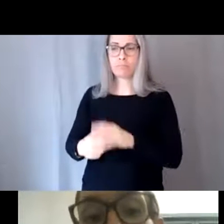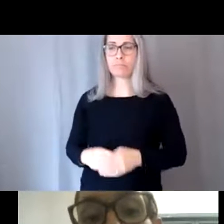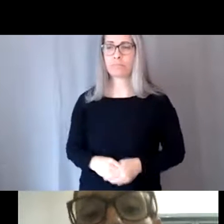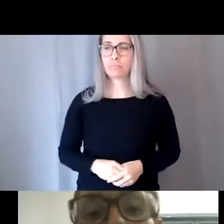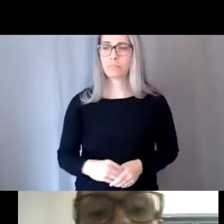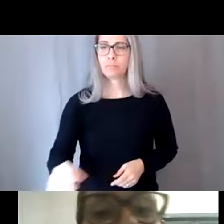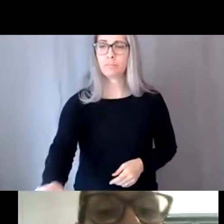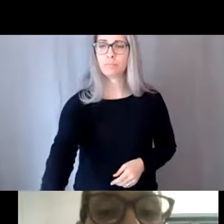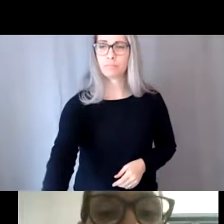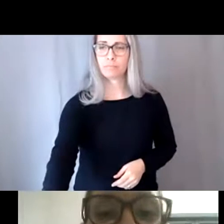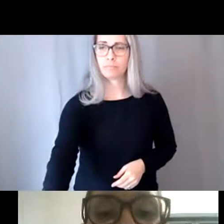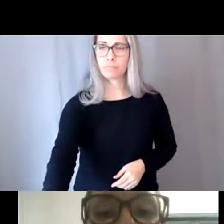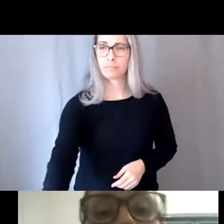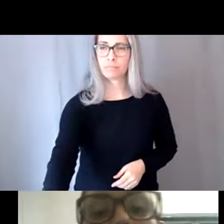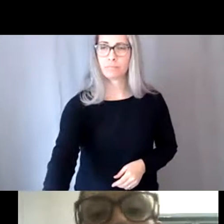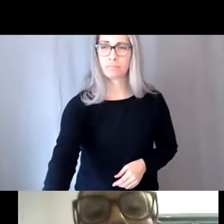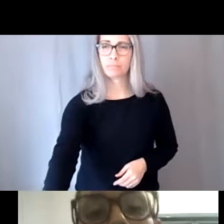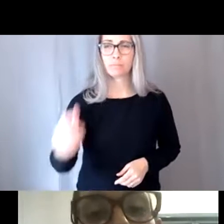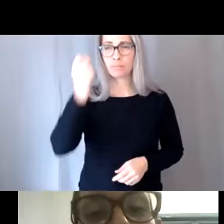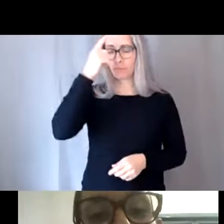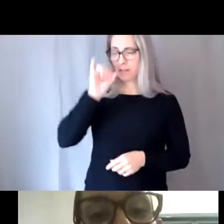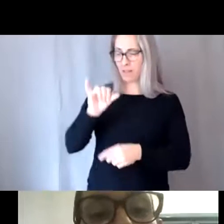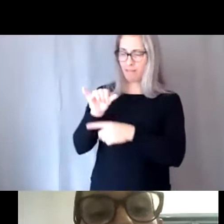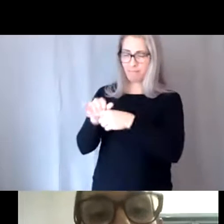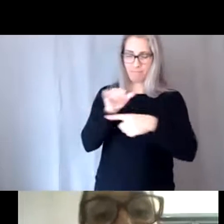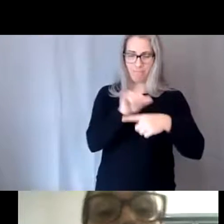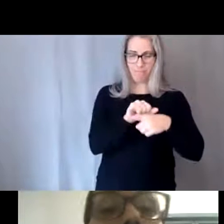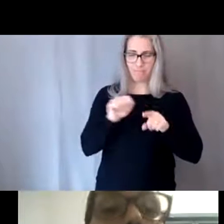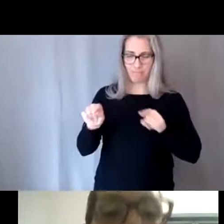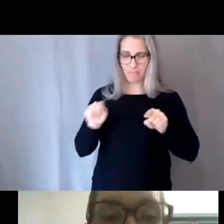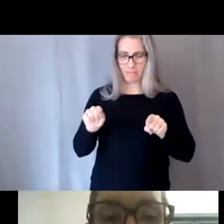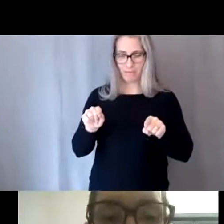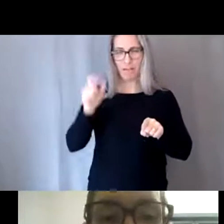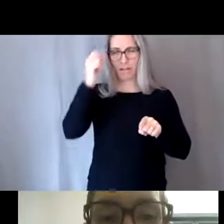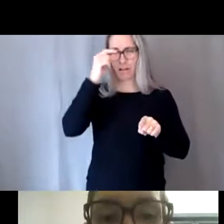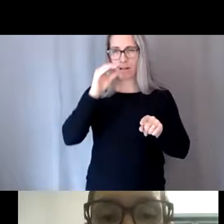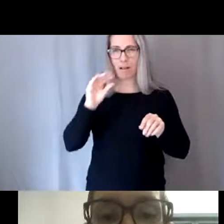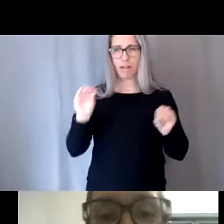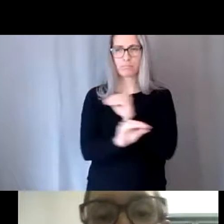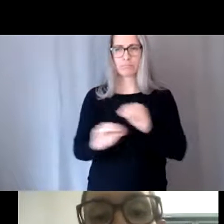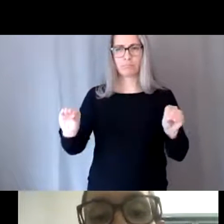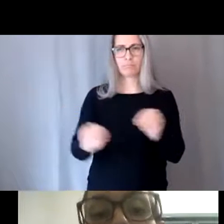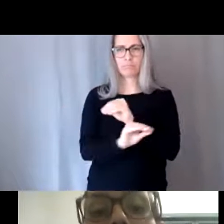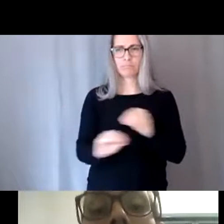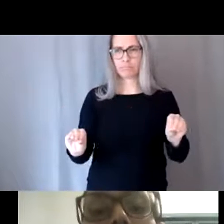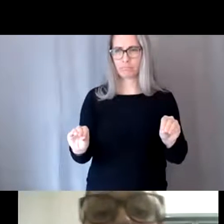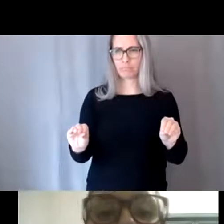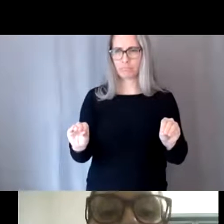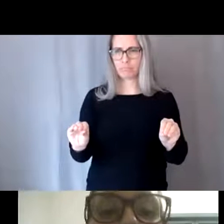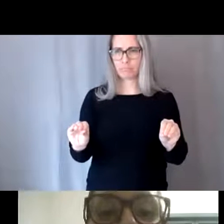these two semantics are customarily interchangeable what matters we have